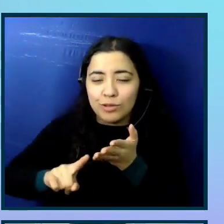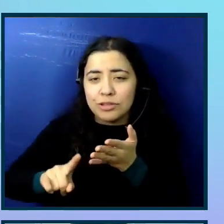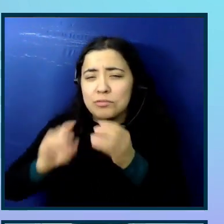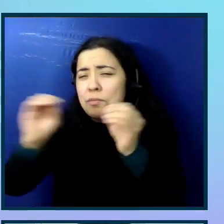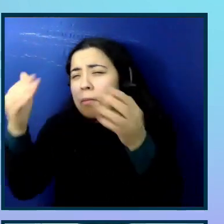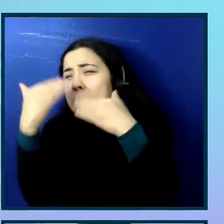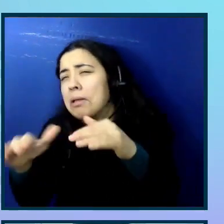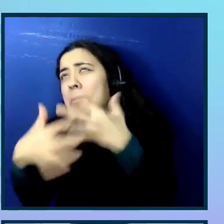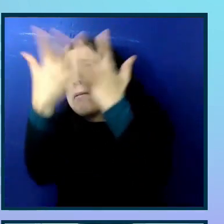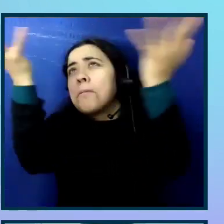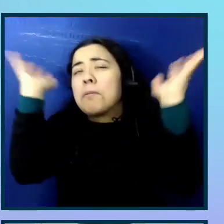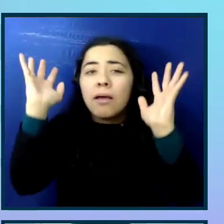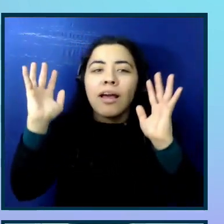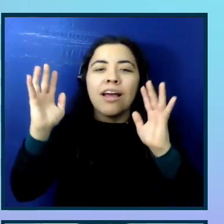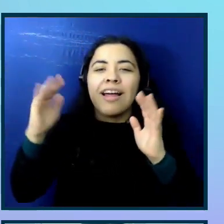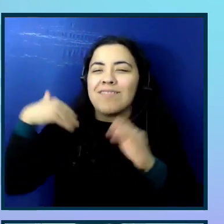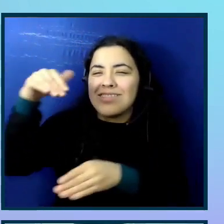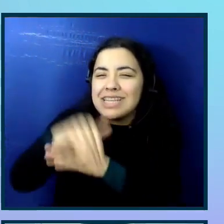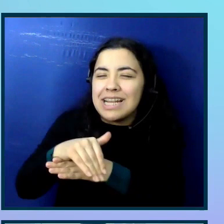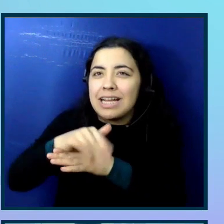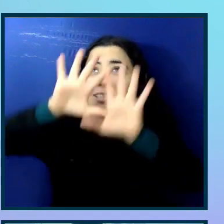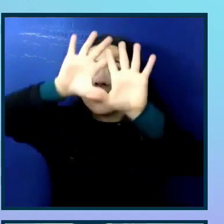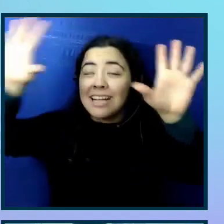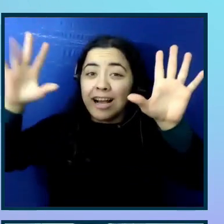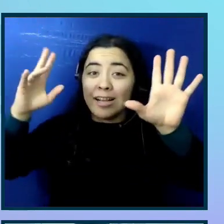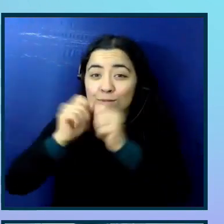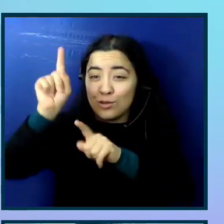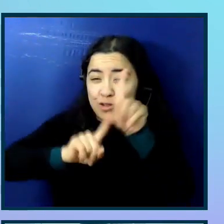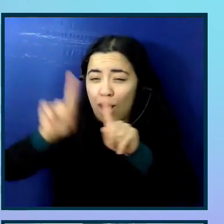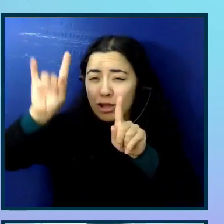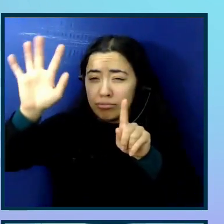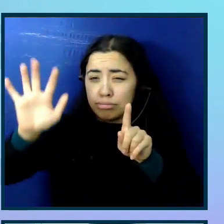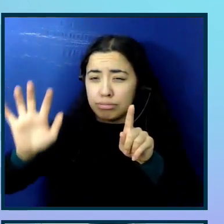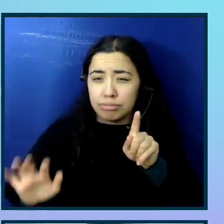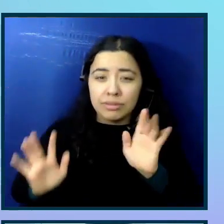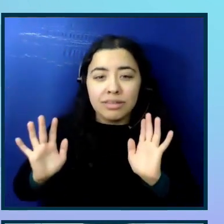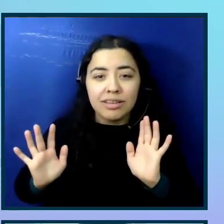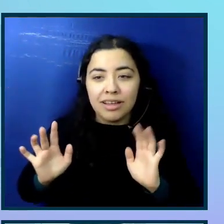an image of the night sky with stars, because here's where we can be really creative.